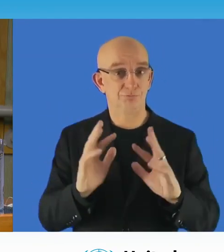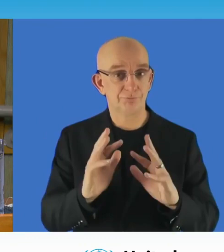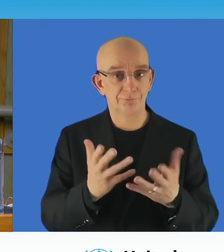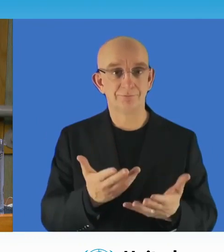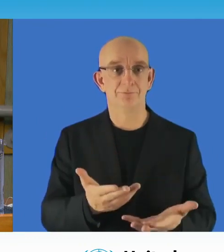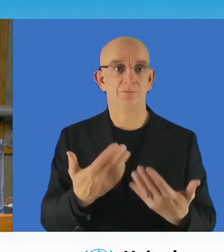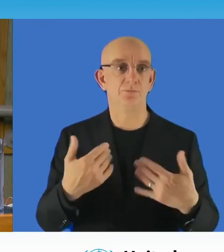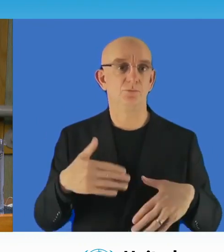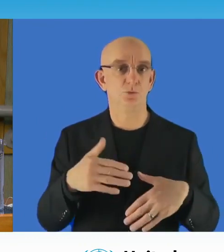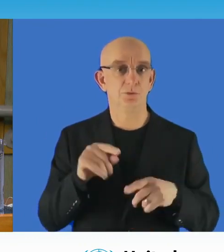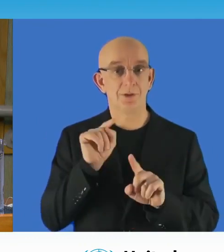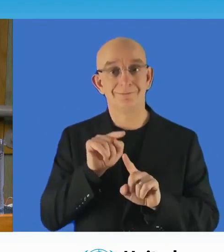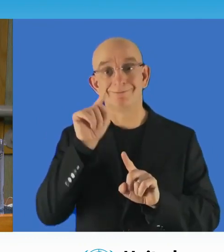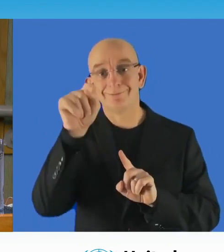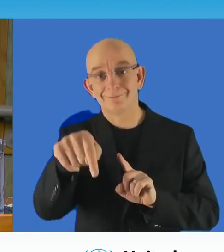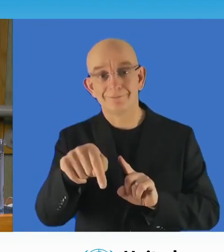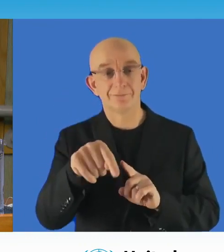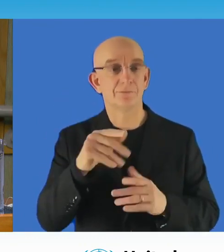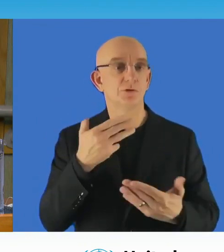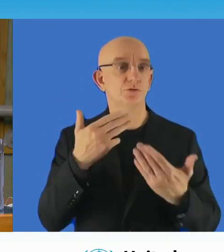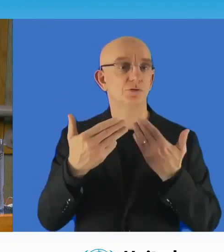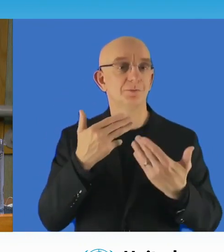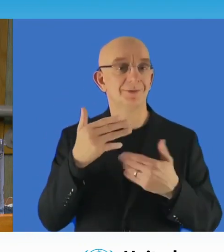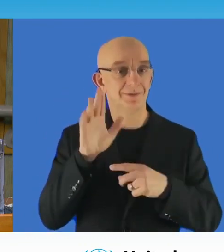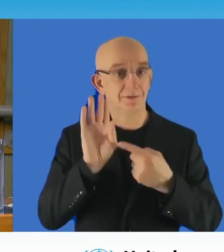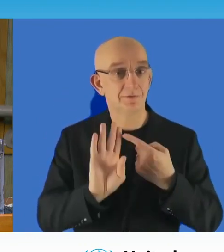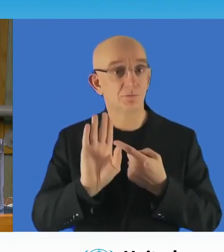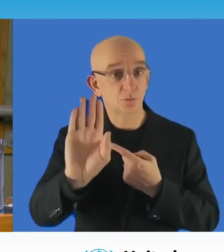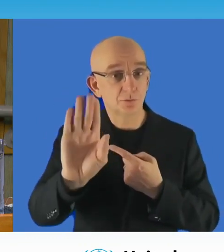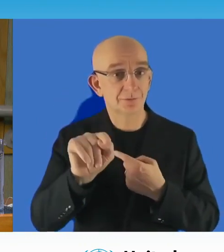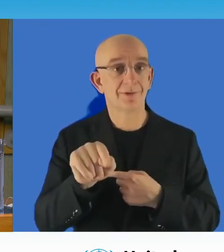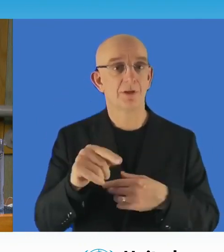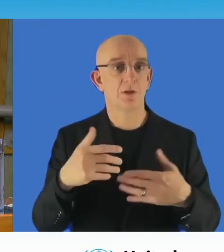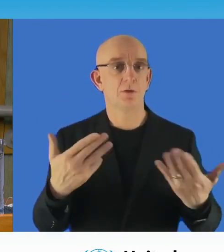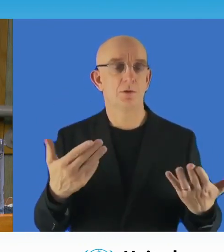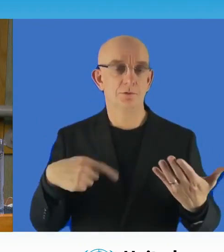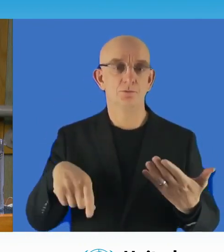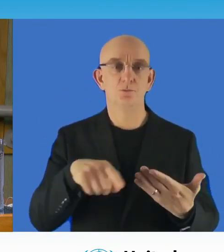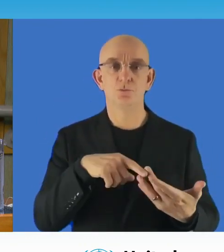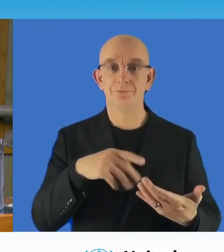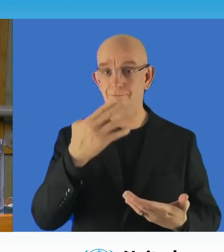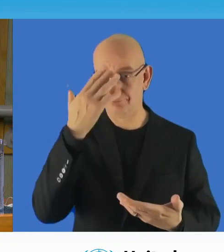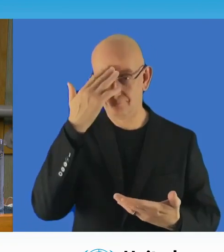made since the Advent of the convention which today has 191 parties which in essence means